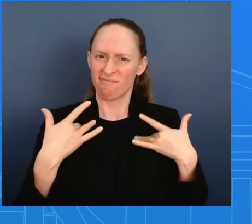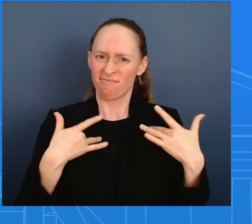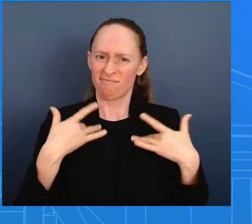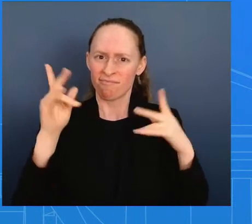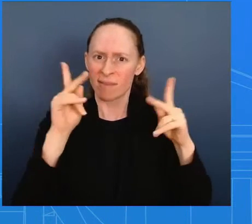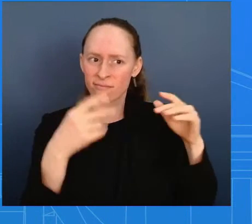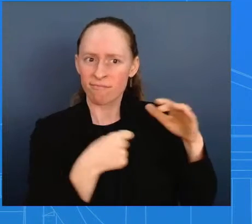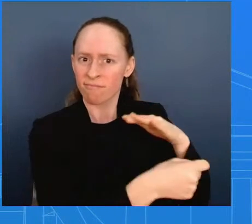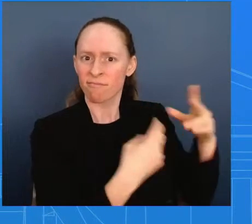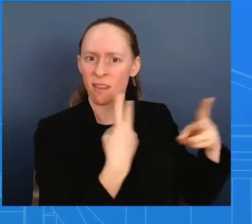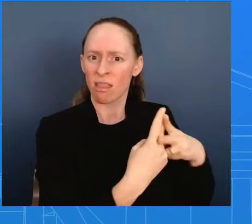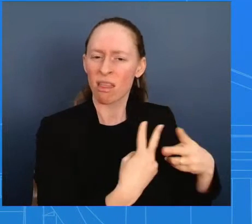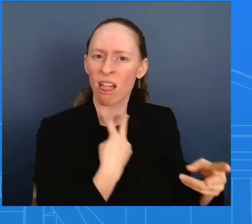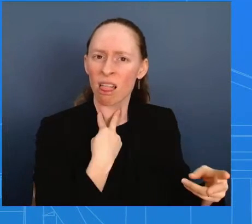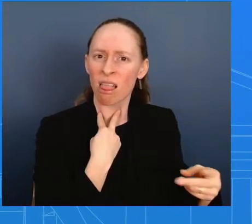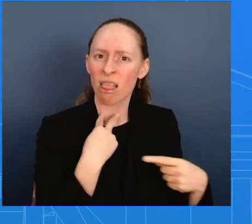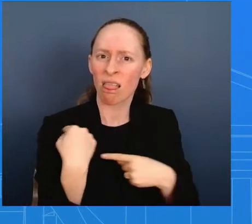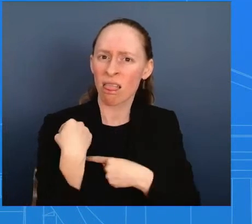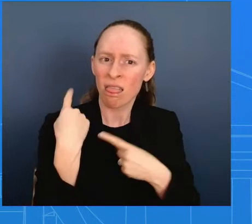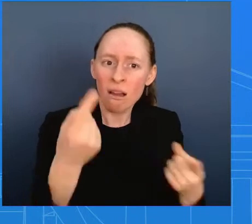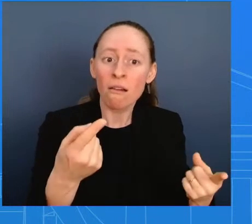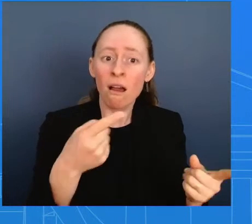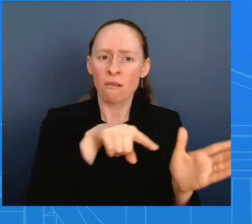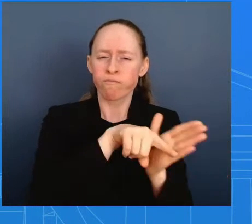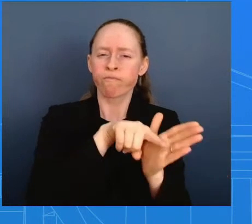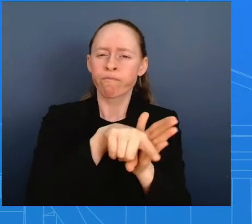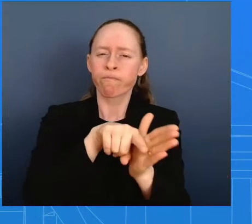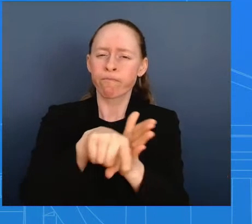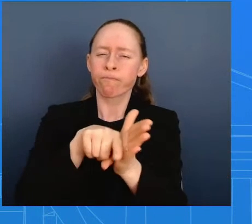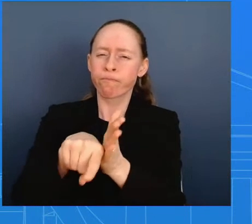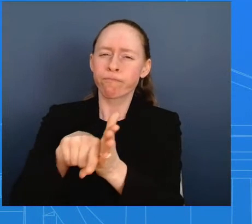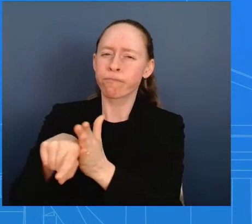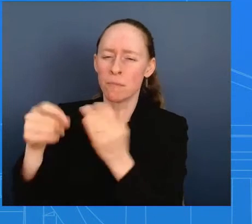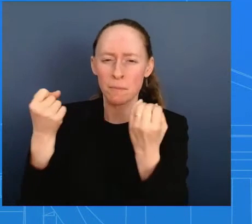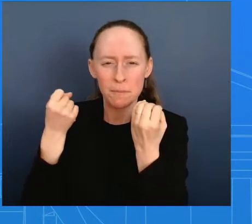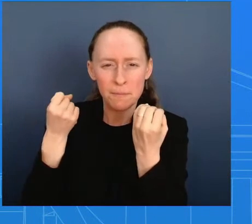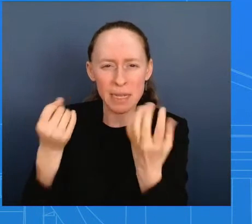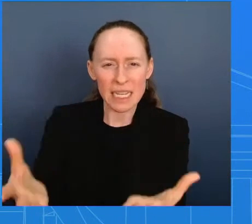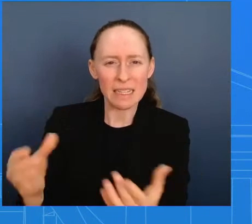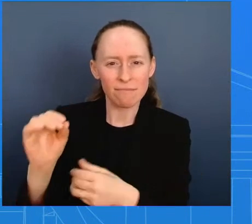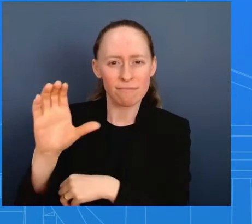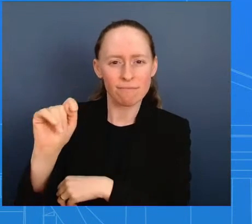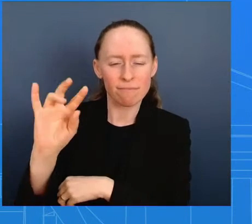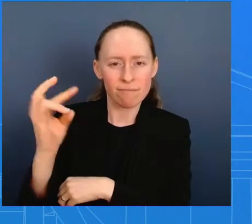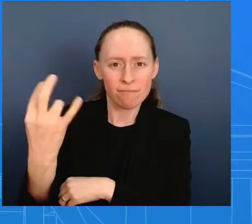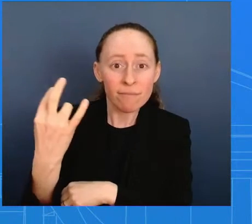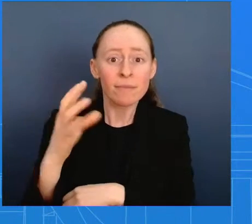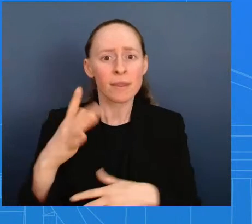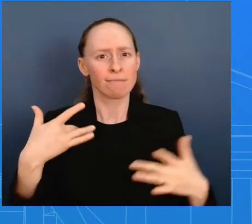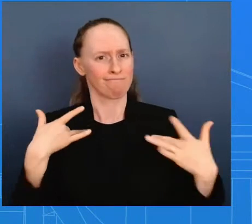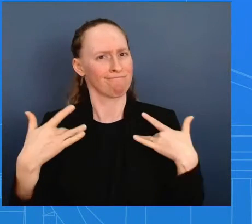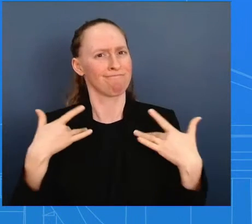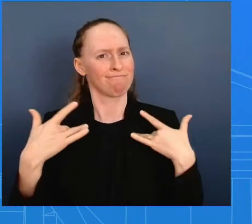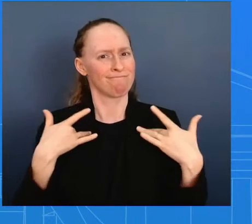and whose loved ones lost their lives. It's deeply human for innocent people who are caught in the crossfire and are struggling to get access to basic necessities.